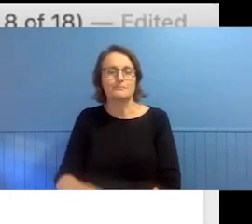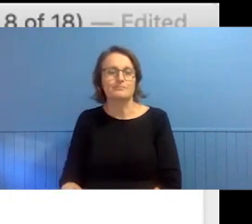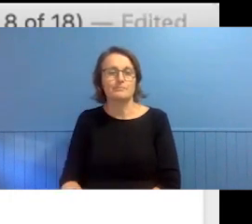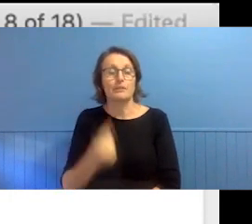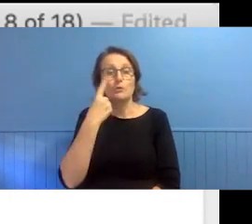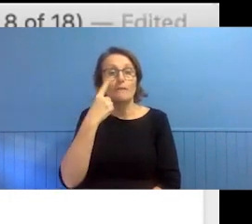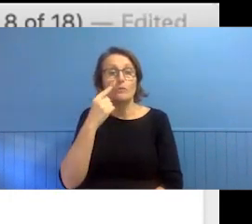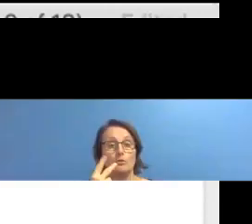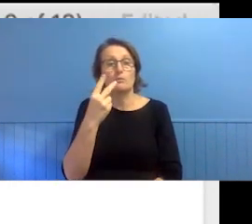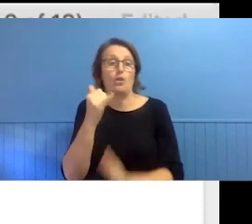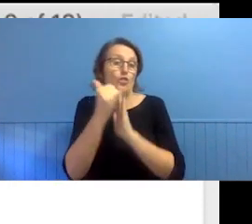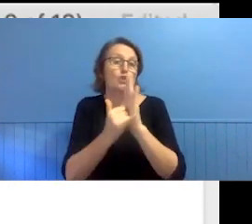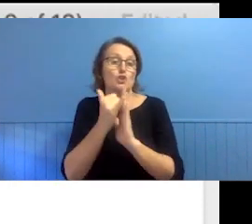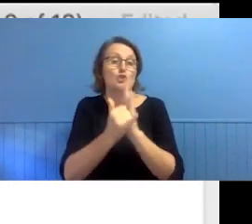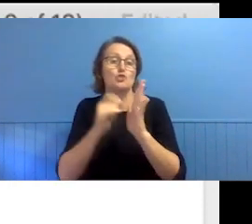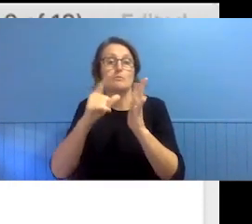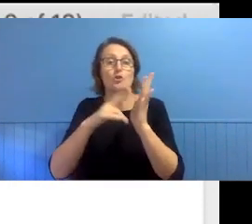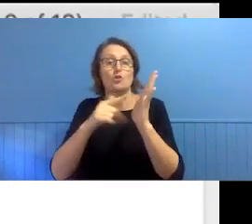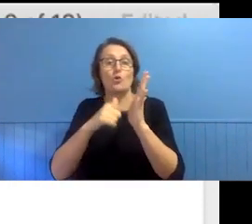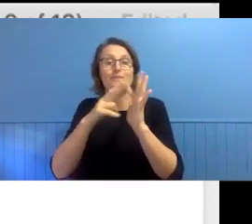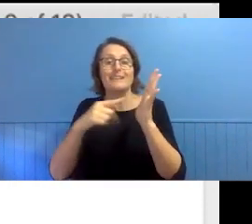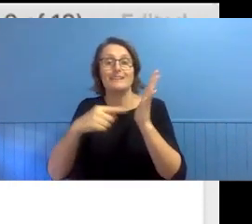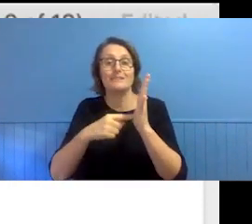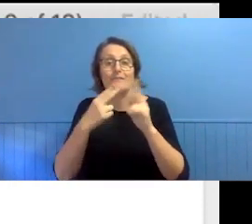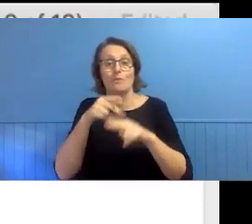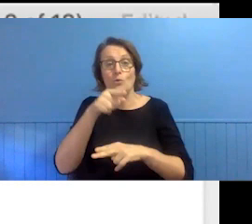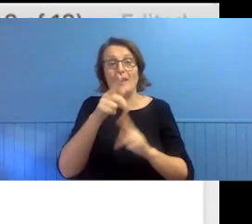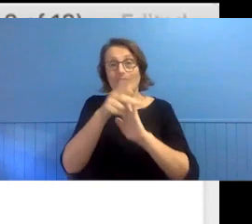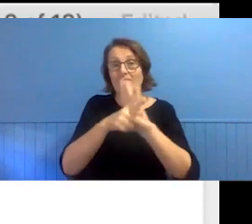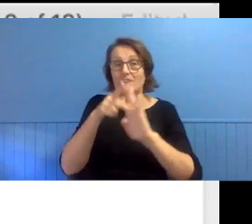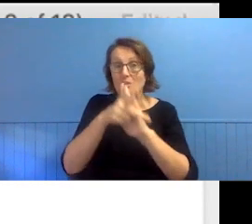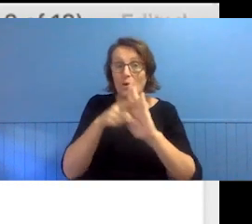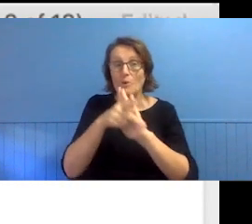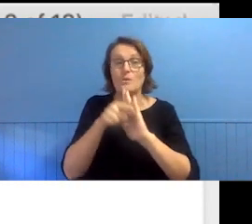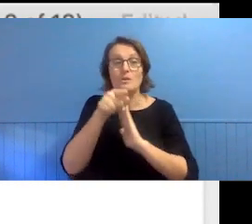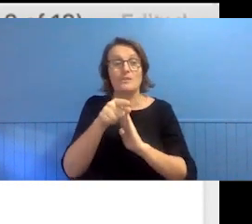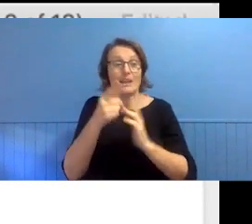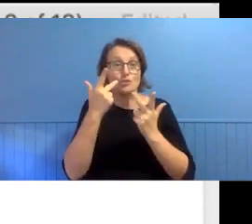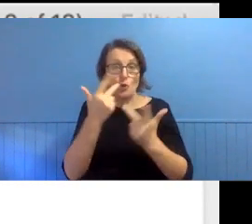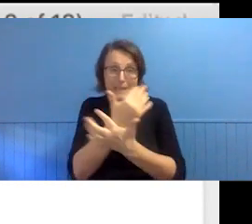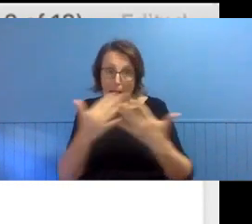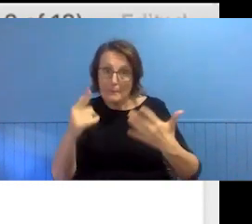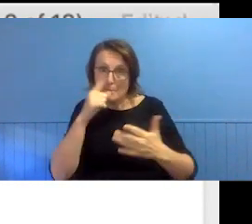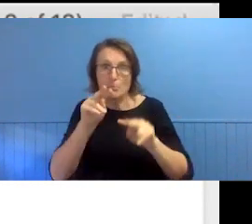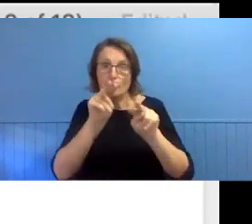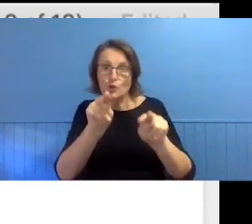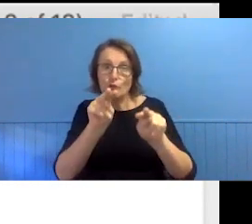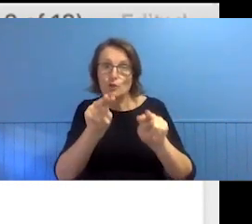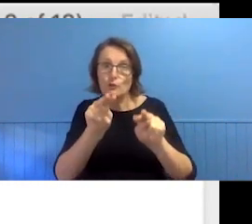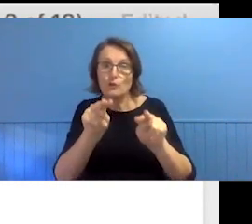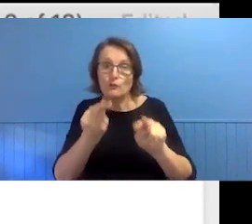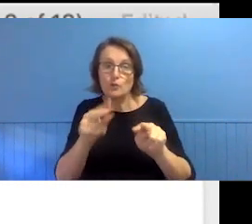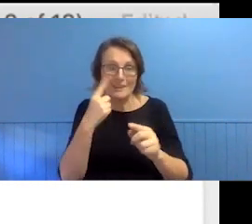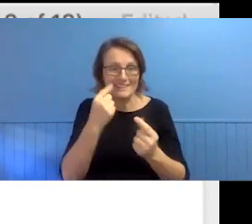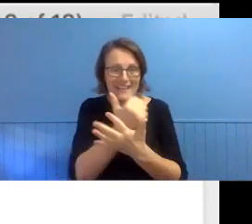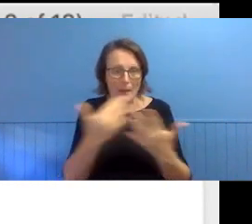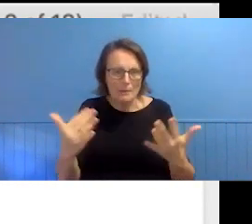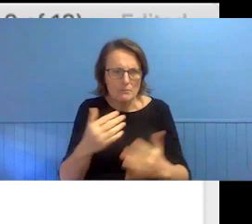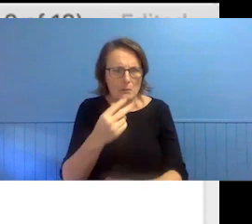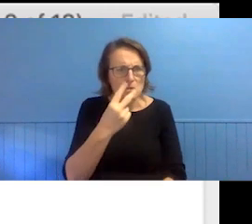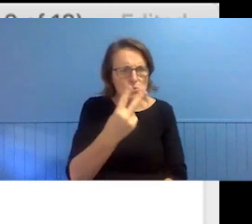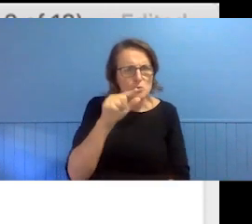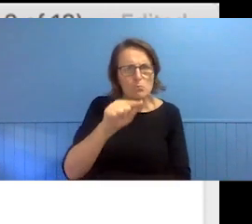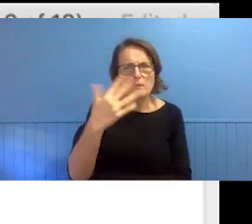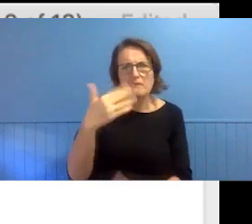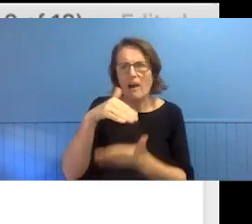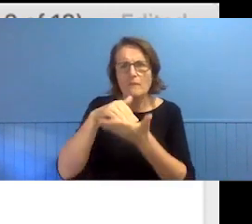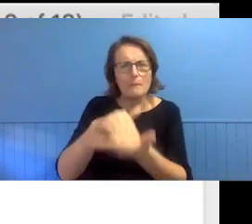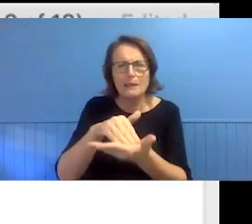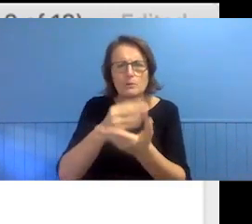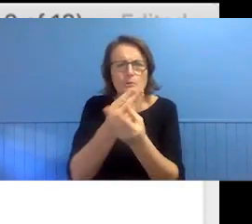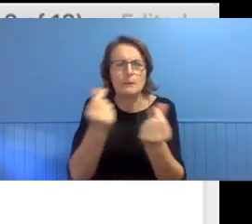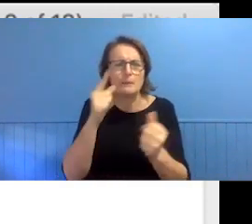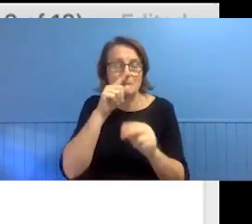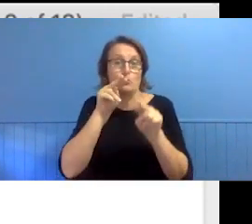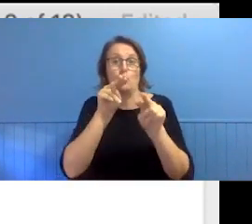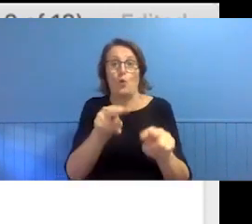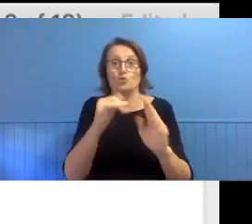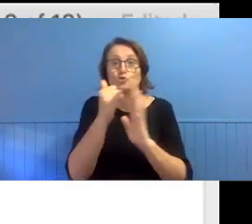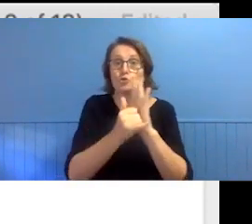video. It's showing the number of views, 2. 5 million views range. The